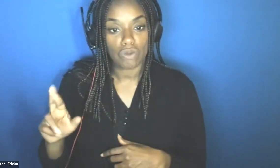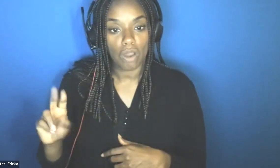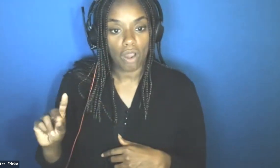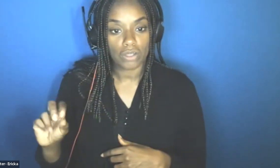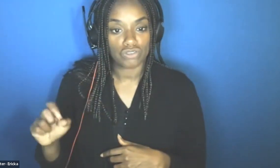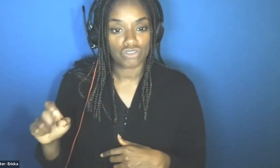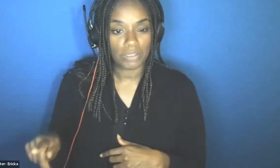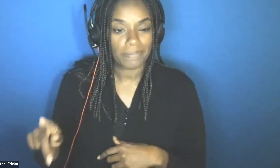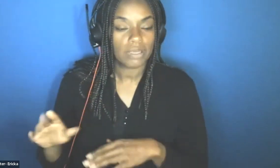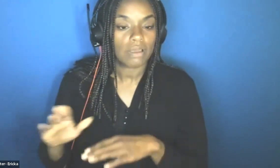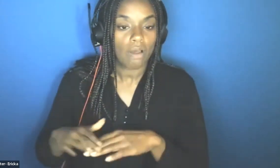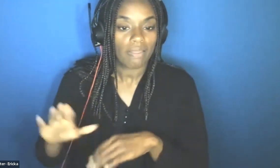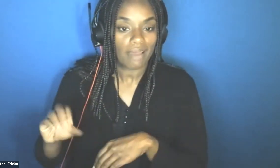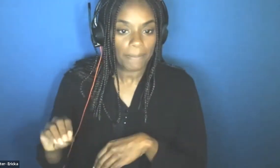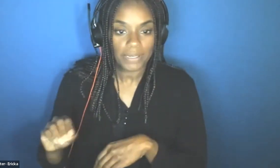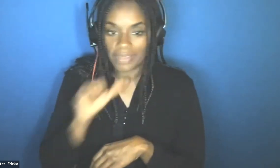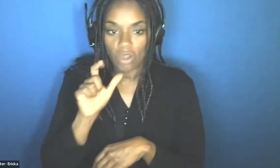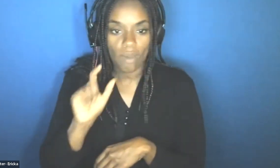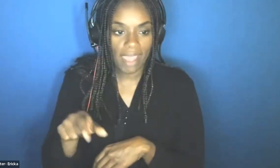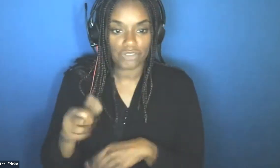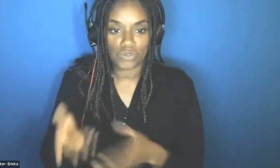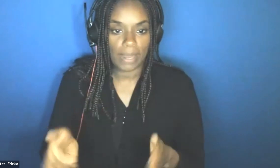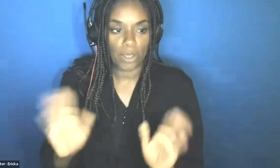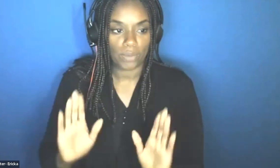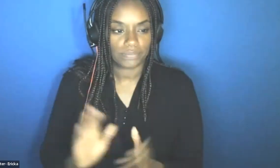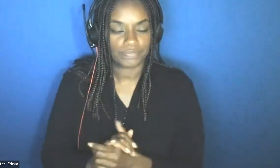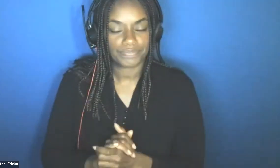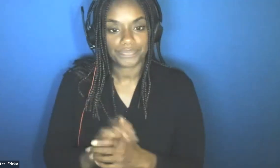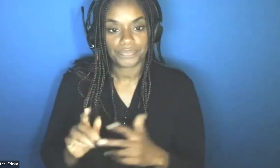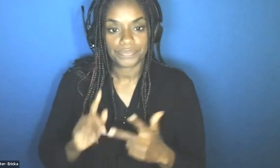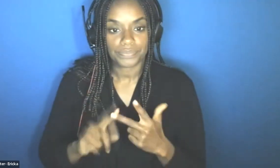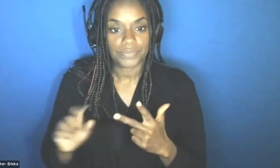Unless the employer can prove that Michael's absence would cause a great difficulty or expense to the difference.